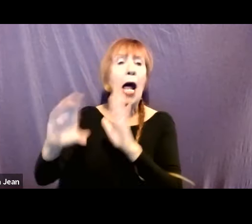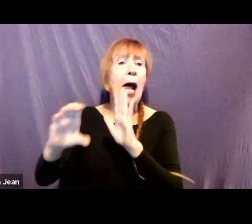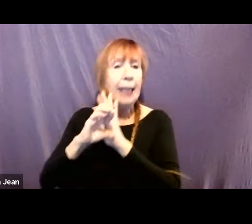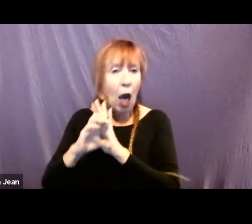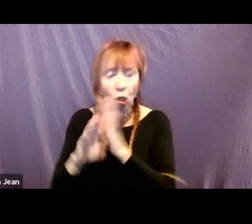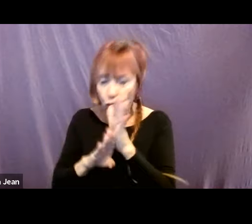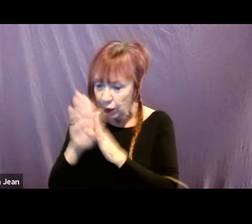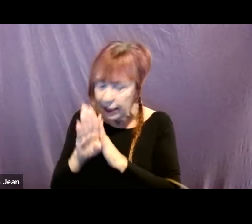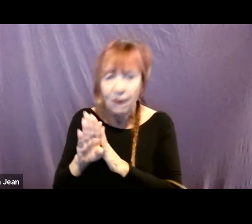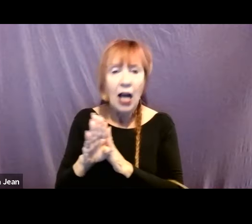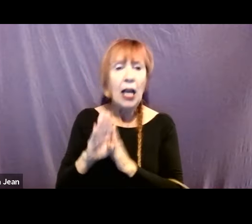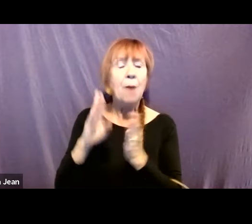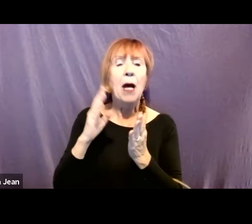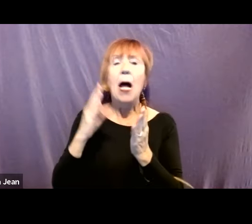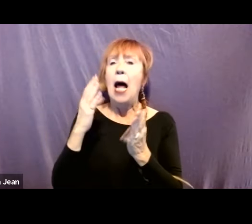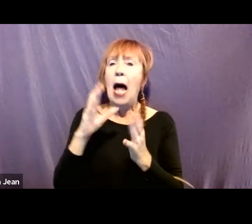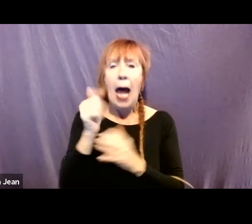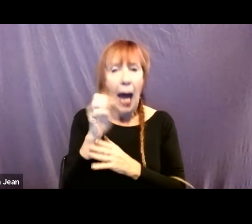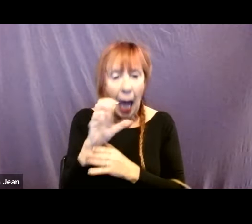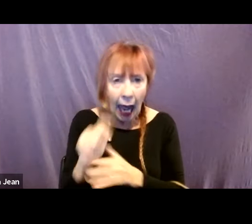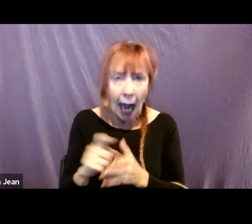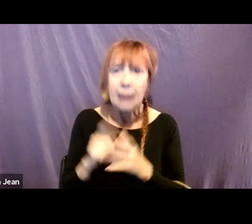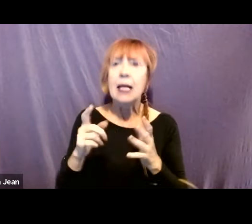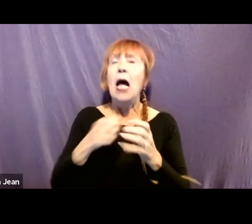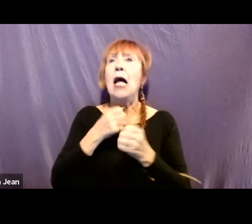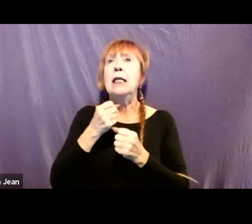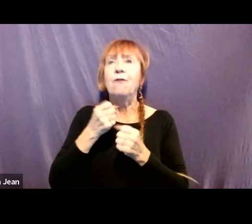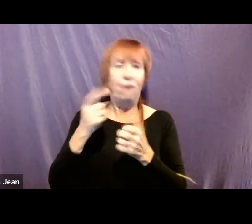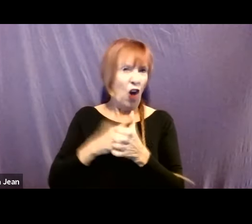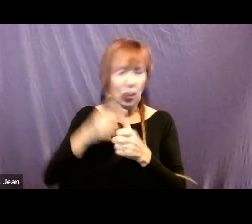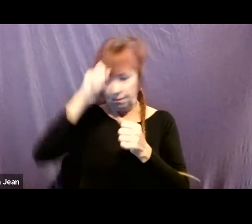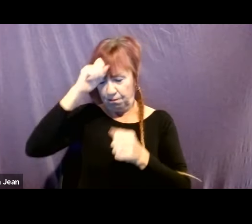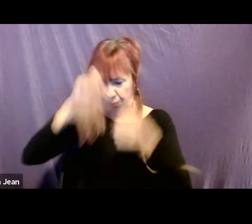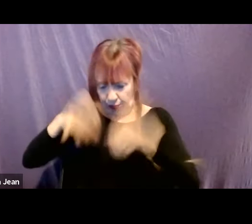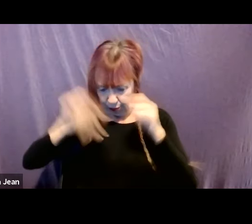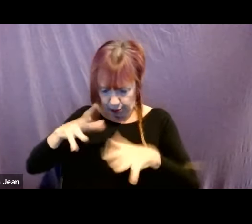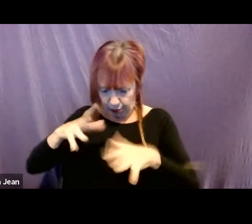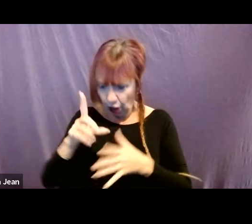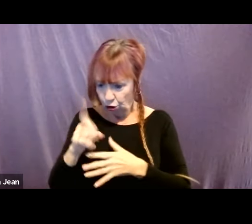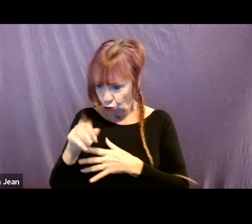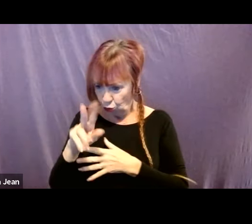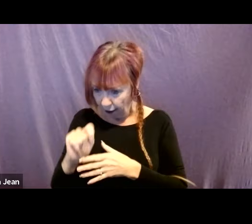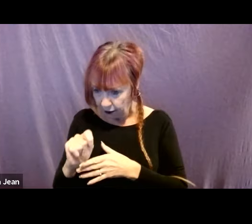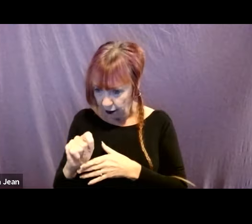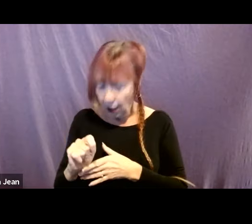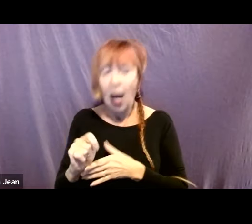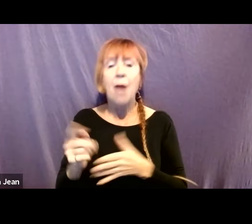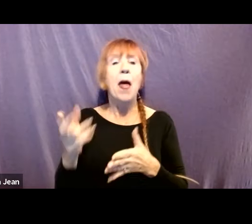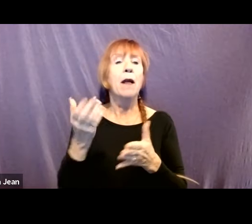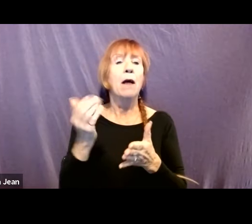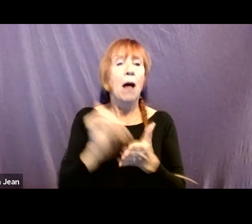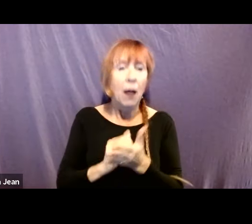just so you could spit it all out in a vomit draft, and then, draft after draft, you polished and honed